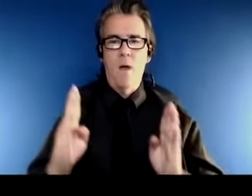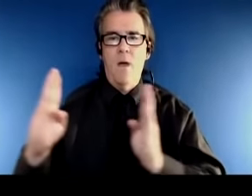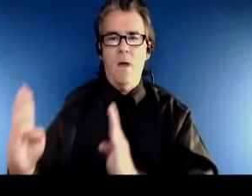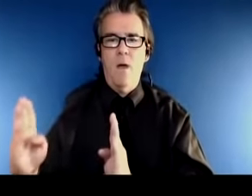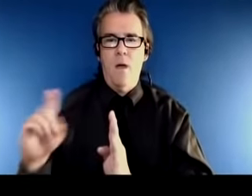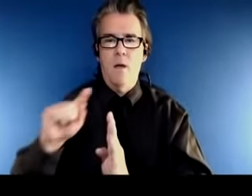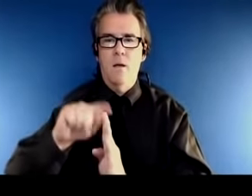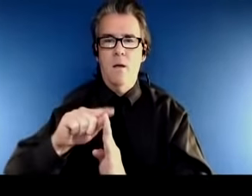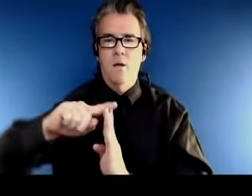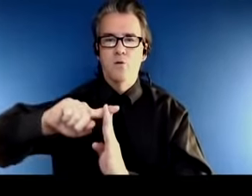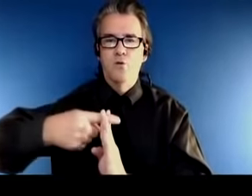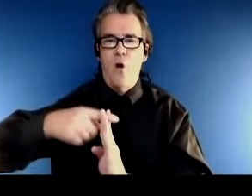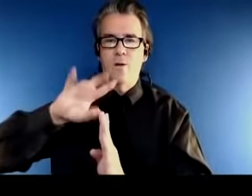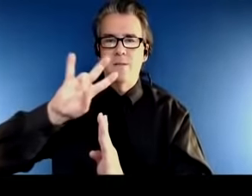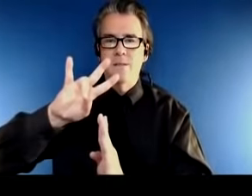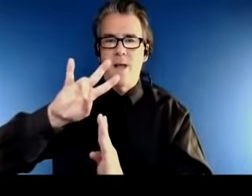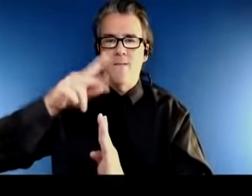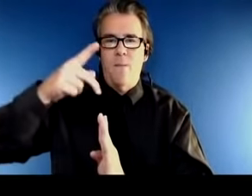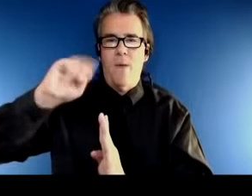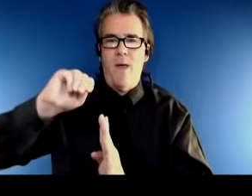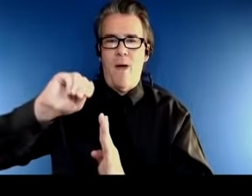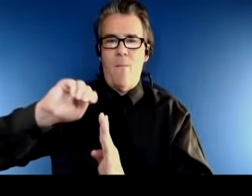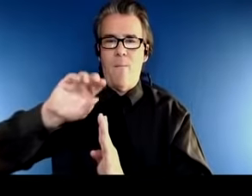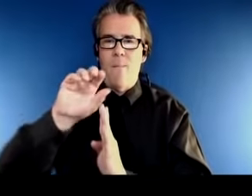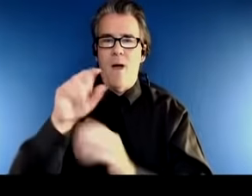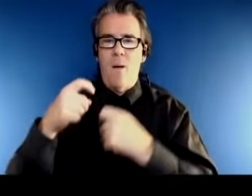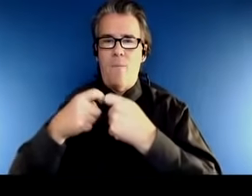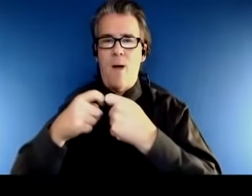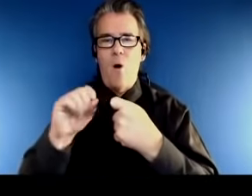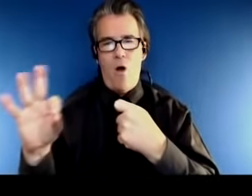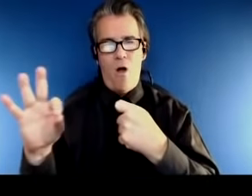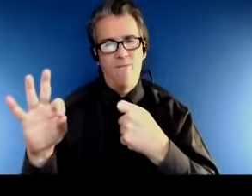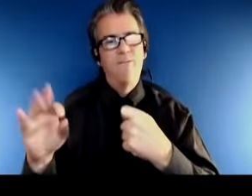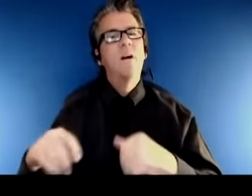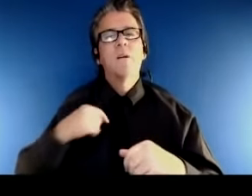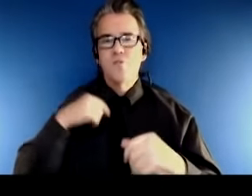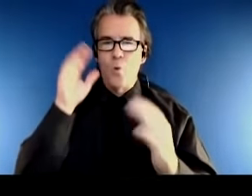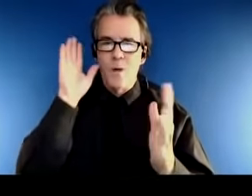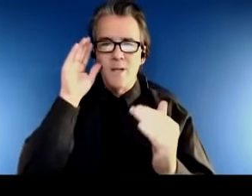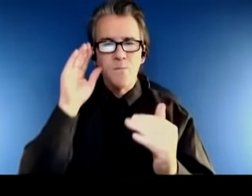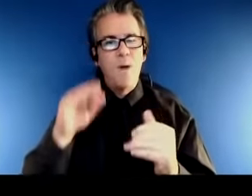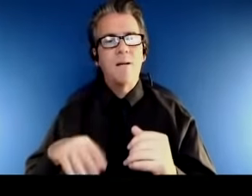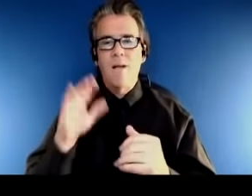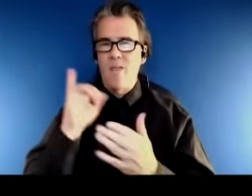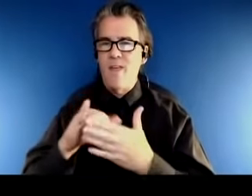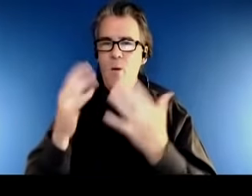It's an incremental process. And damages that we find along the way, we repair along the way.